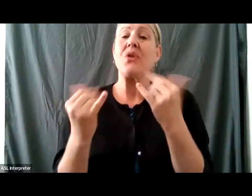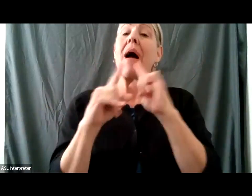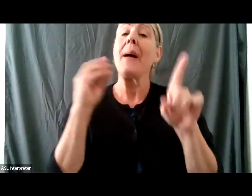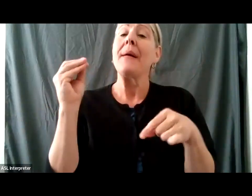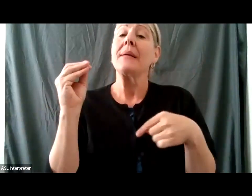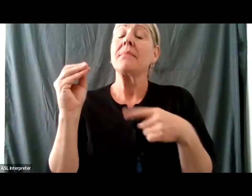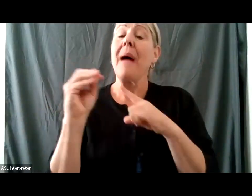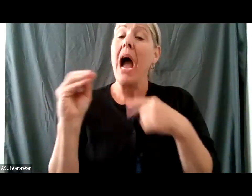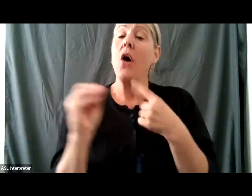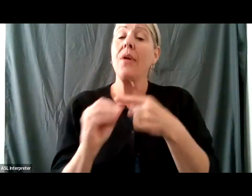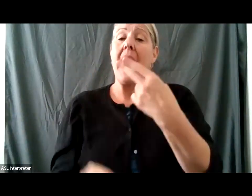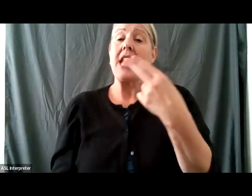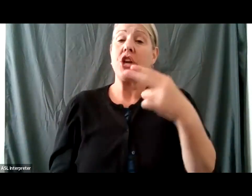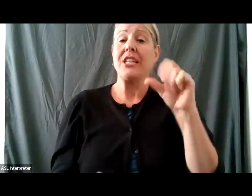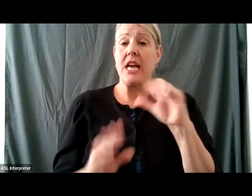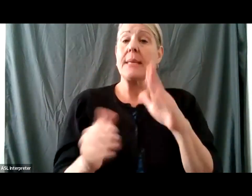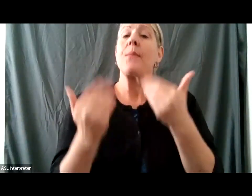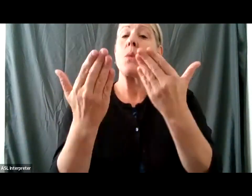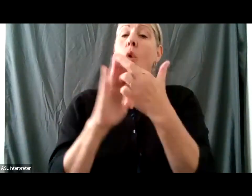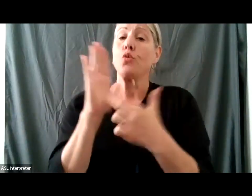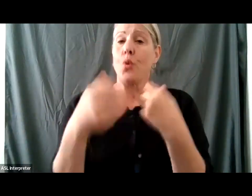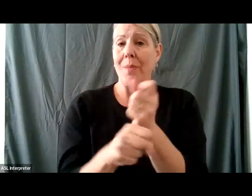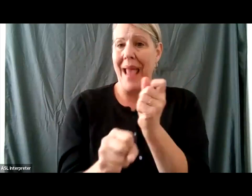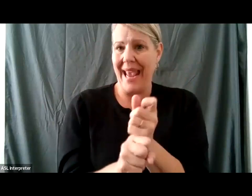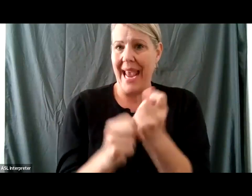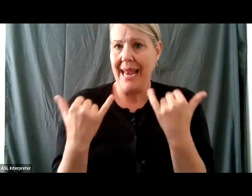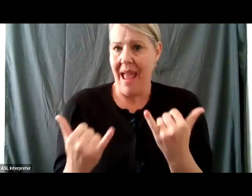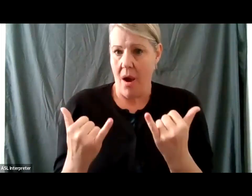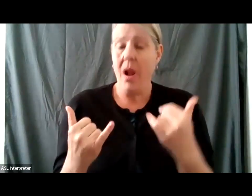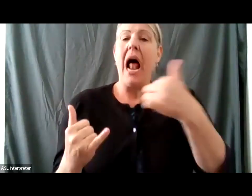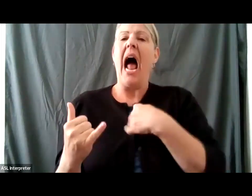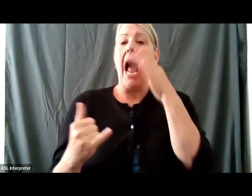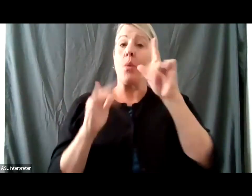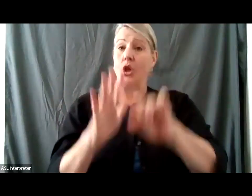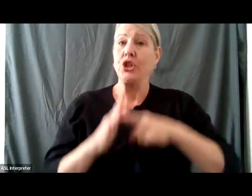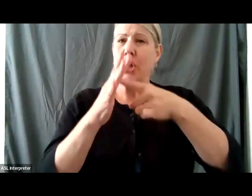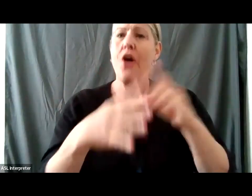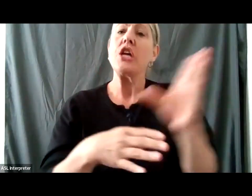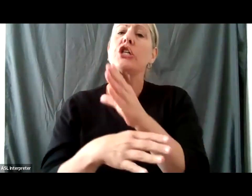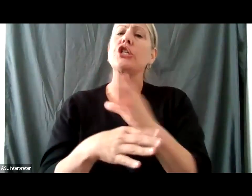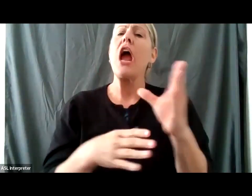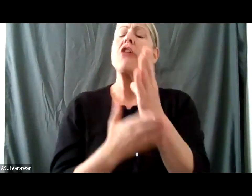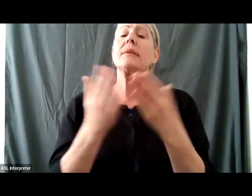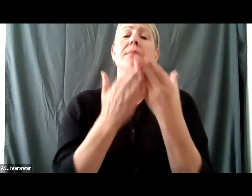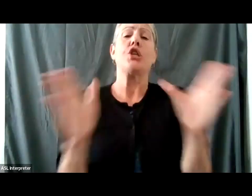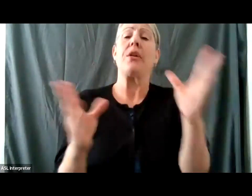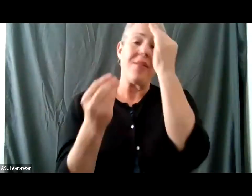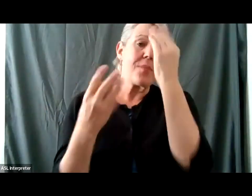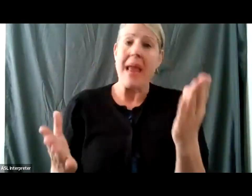notice of proposed rule making. I'm going to kick it off by sharing some general information, walking you all through some